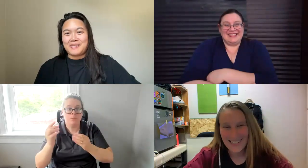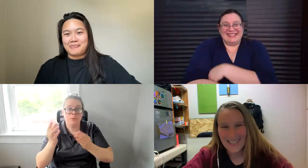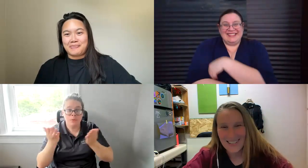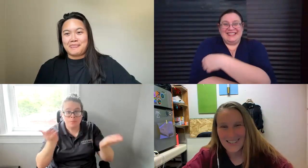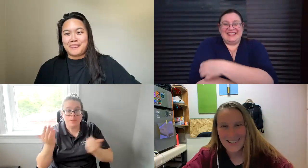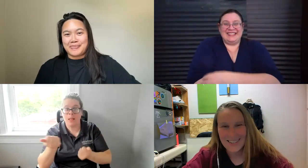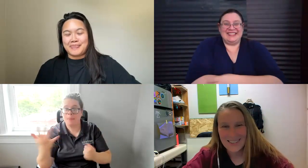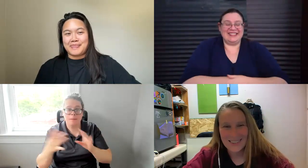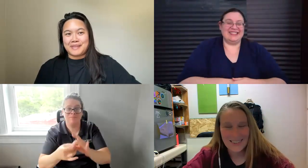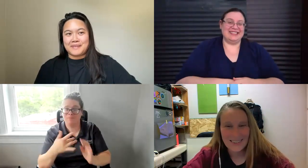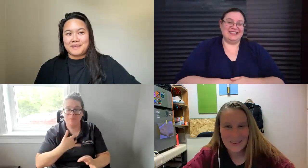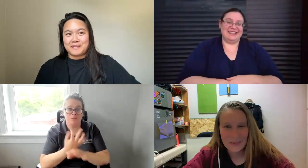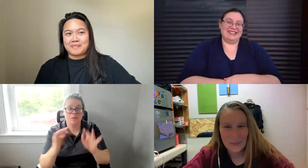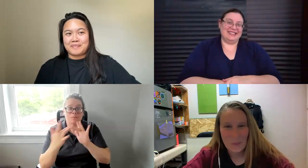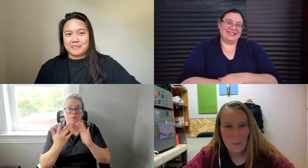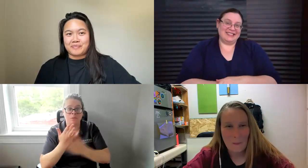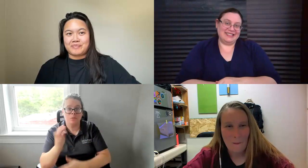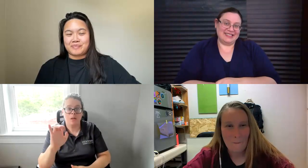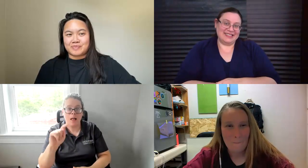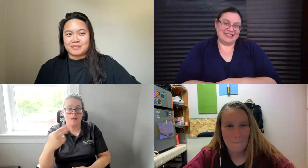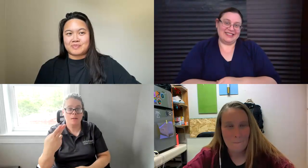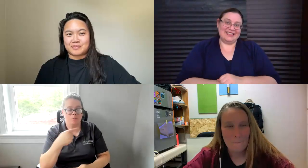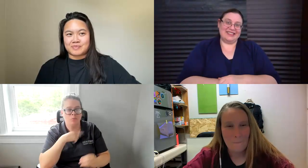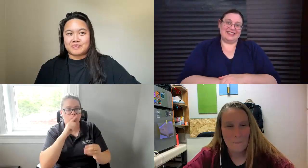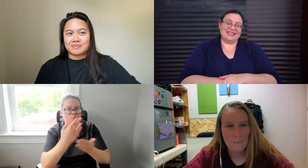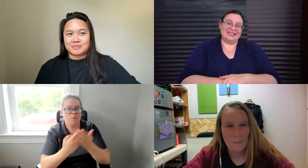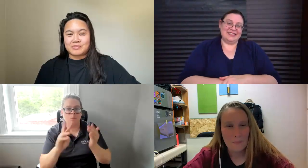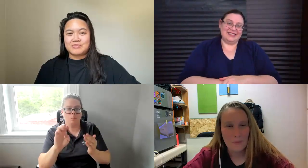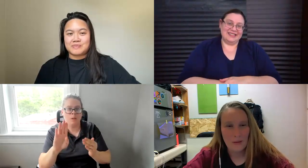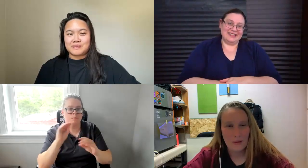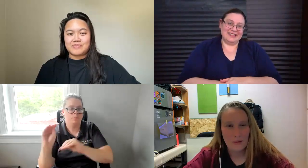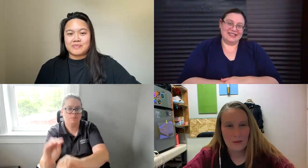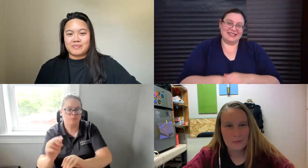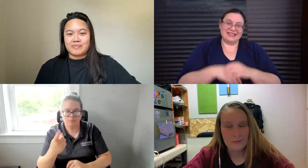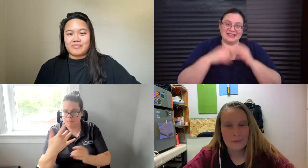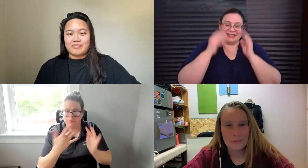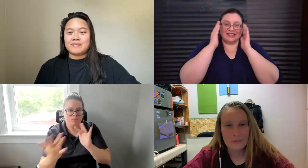If you need web designing, please reach out to Eyeth.